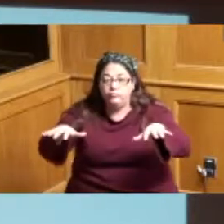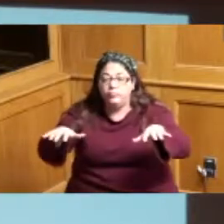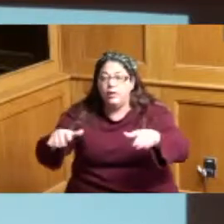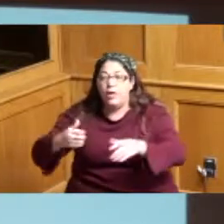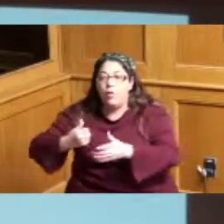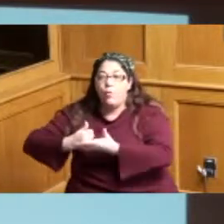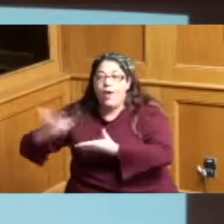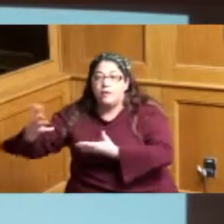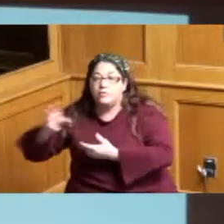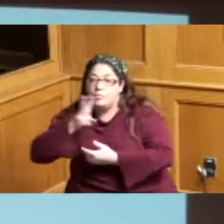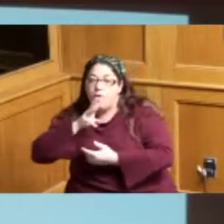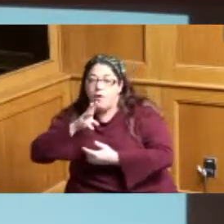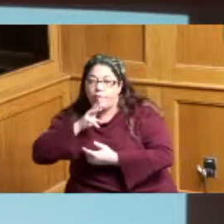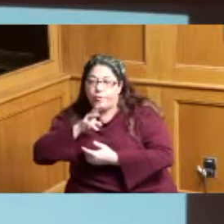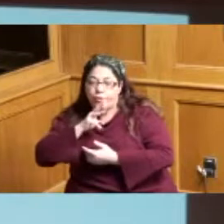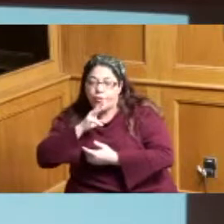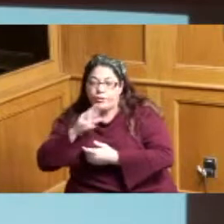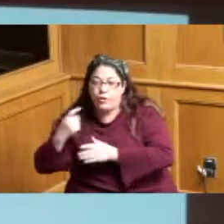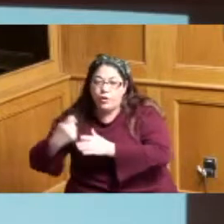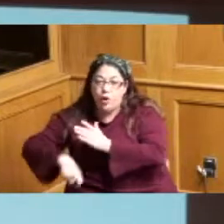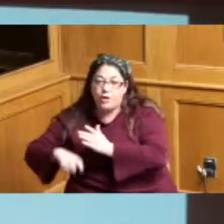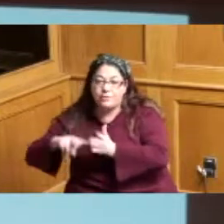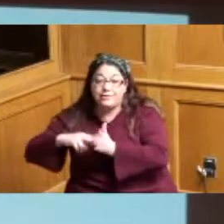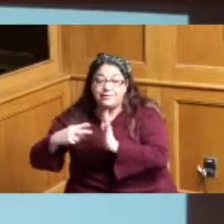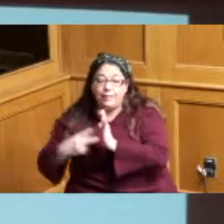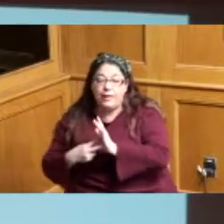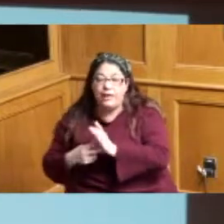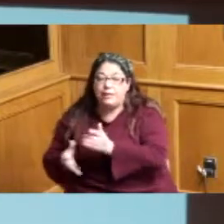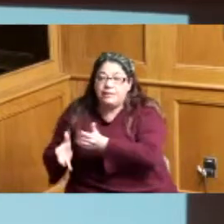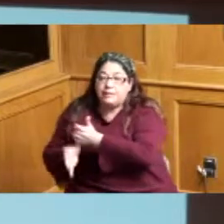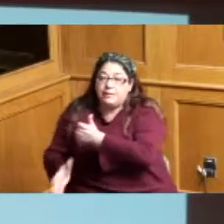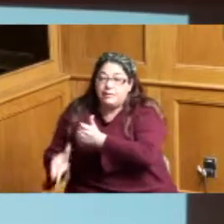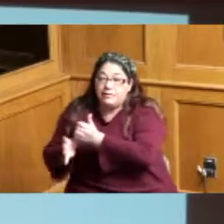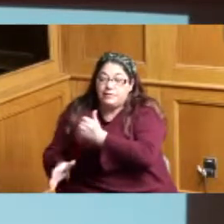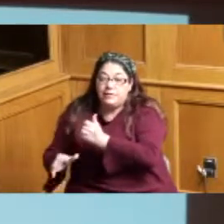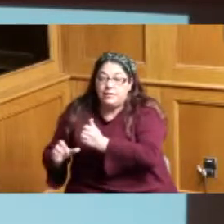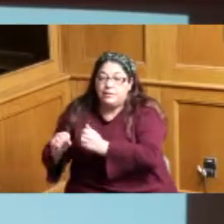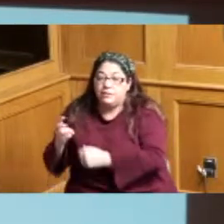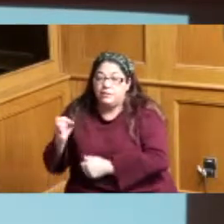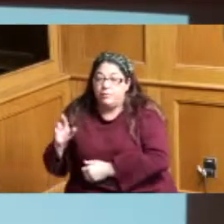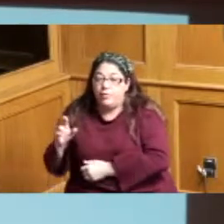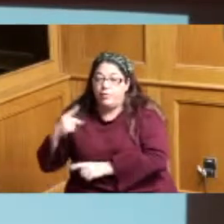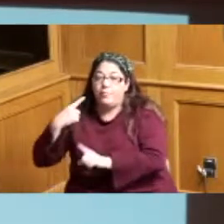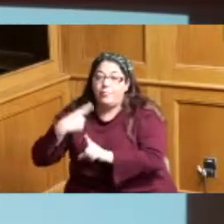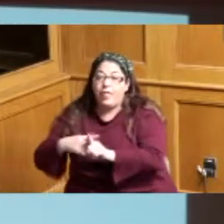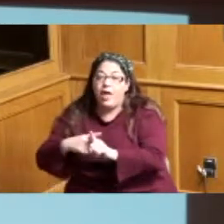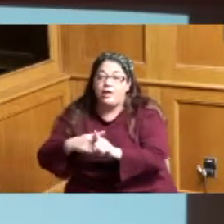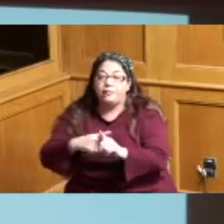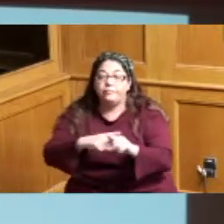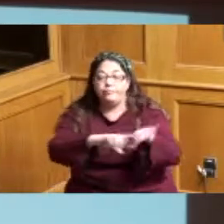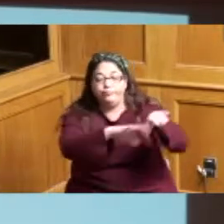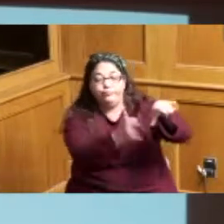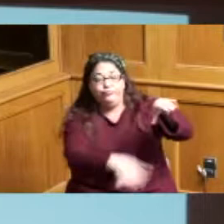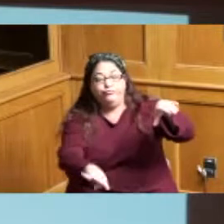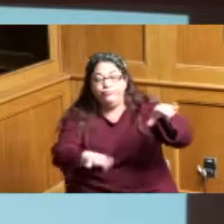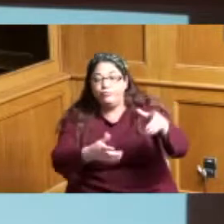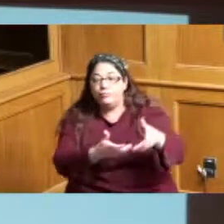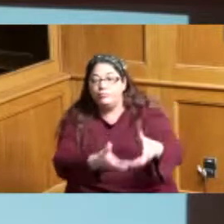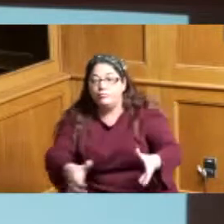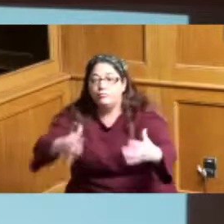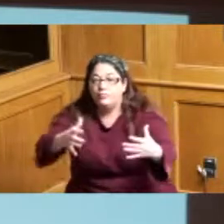water cost wastewater meaning sanitary sewer plus wet weather related costs we took three key steps